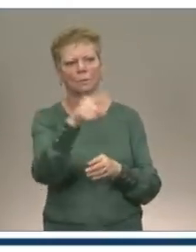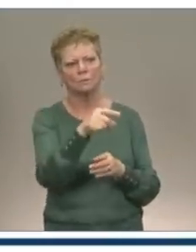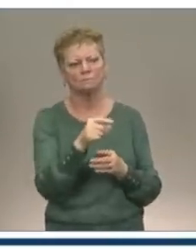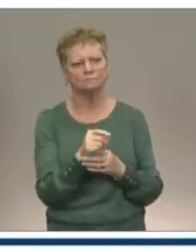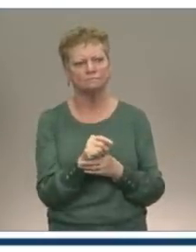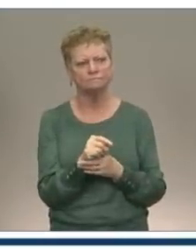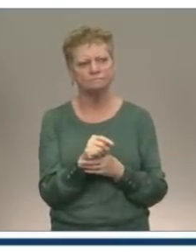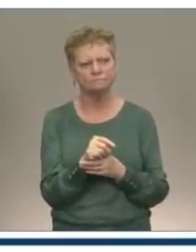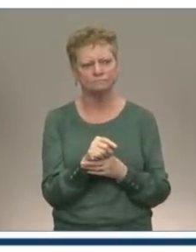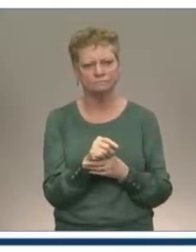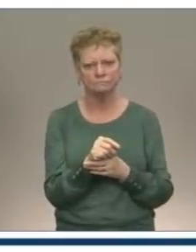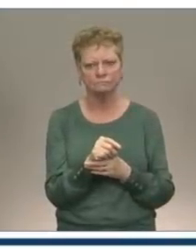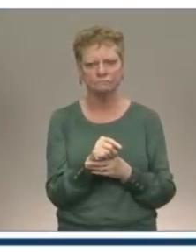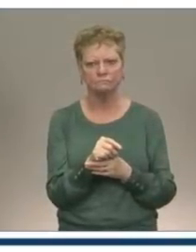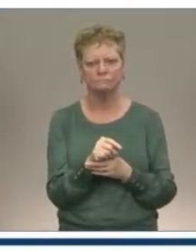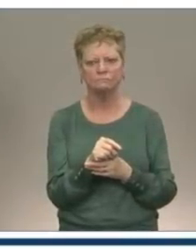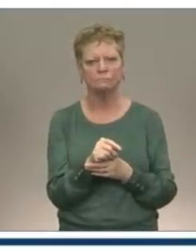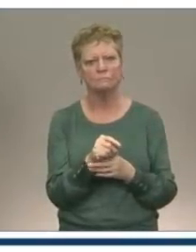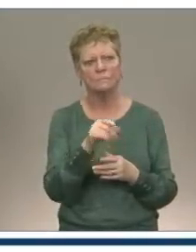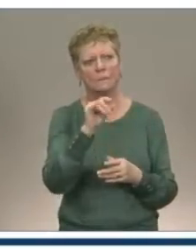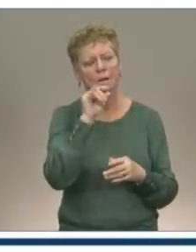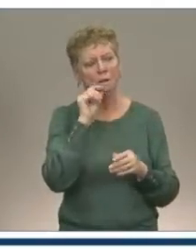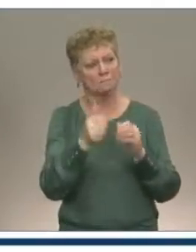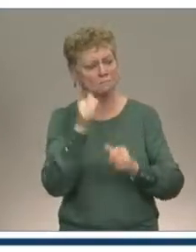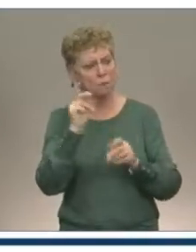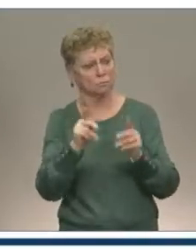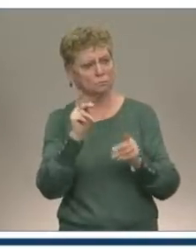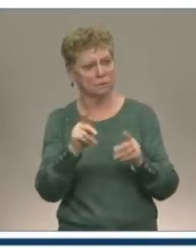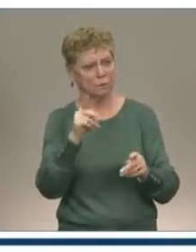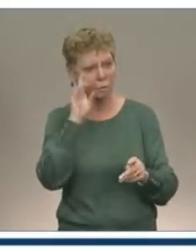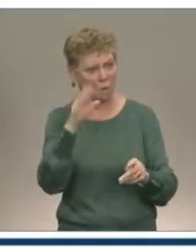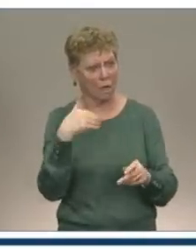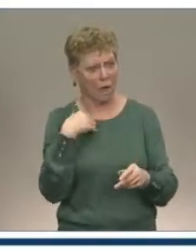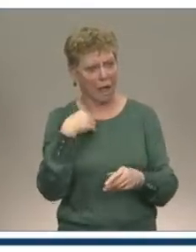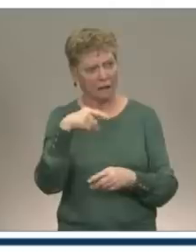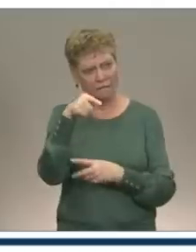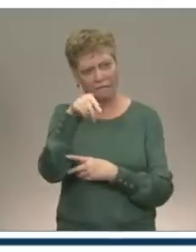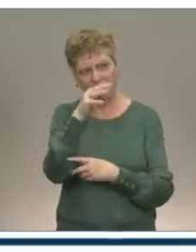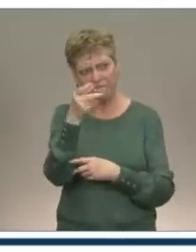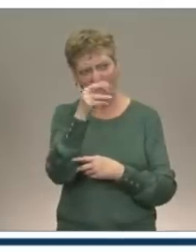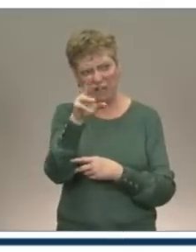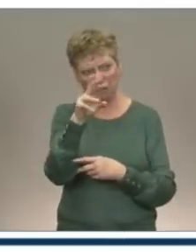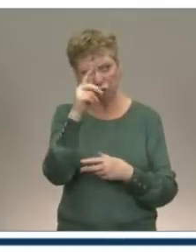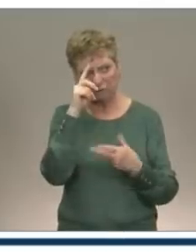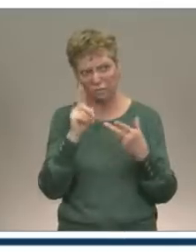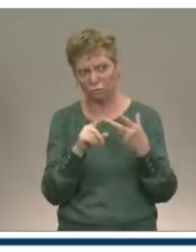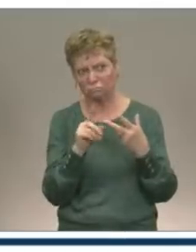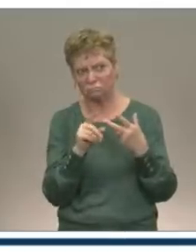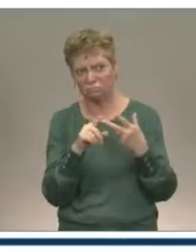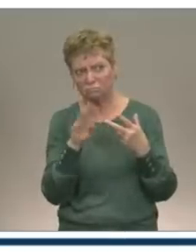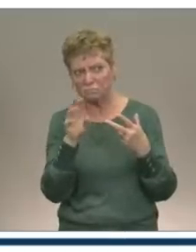the booster will most people be getting pfizer for the third shot is that is that the intent we're